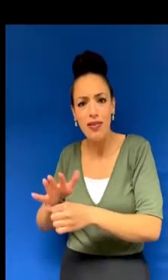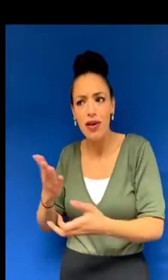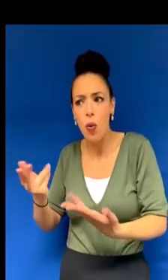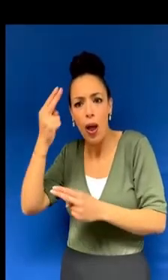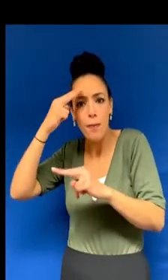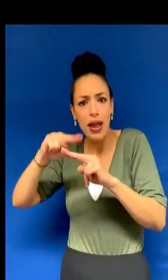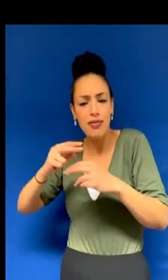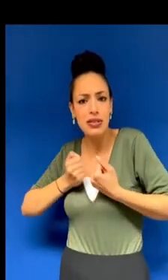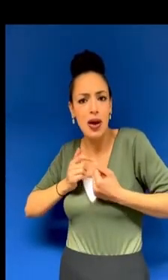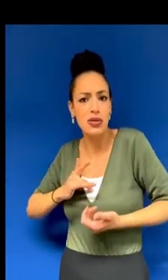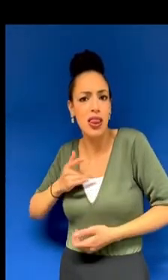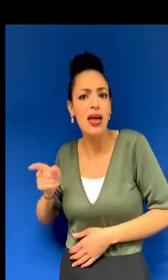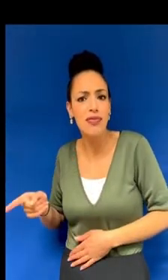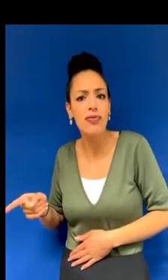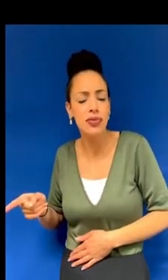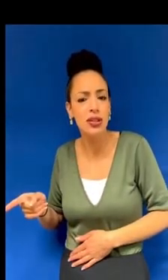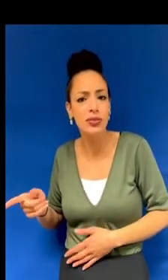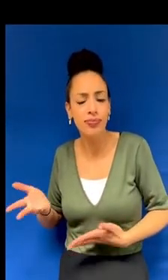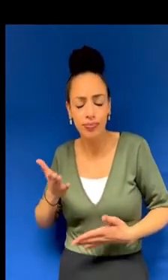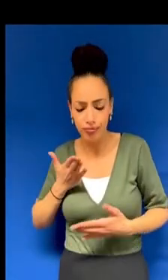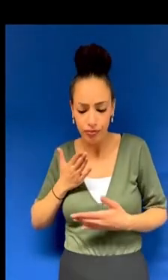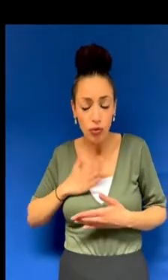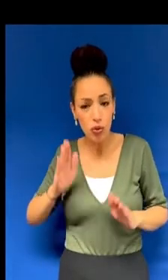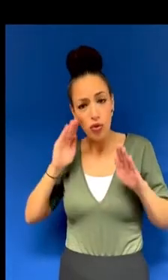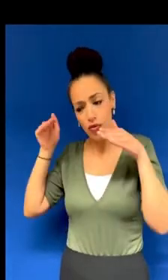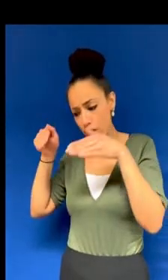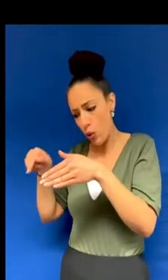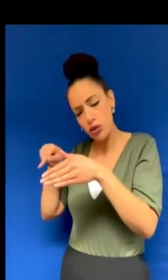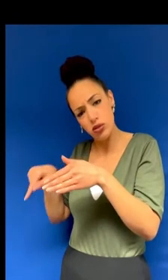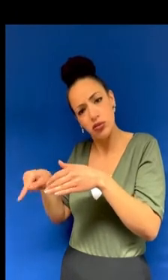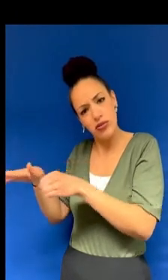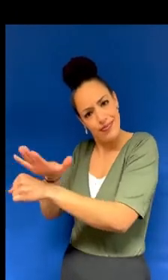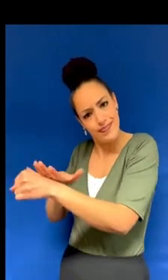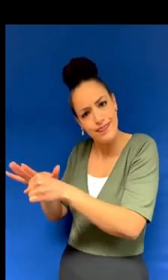No one's asking for like a mansion, or proper luxury living, it's just we'd like to live in